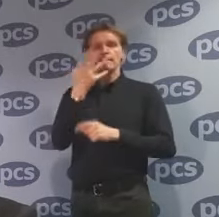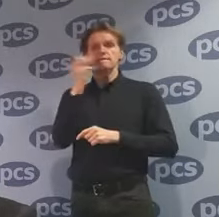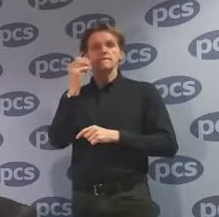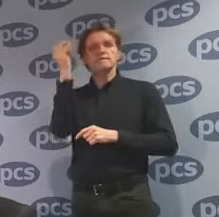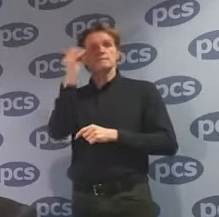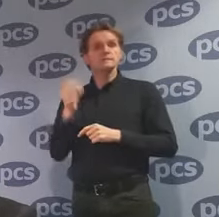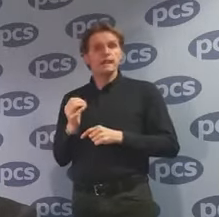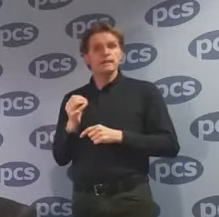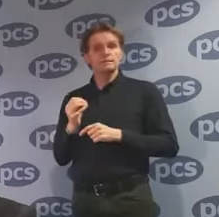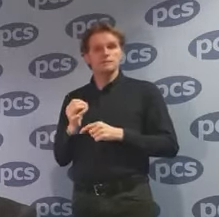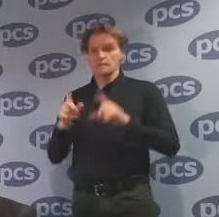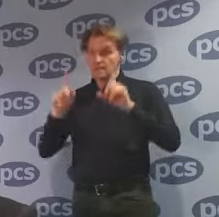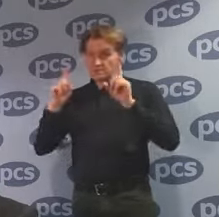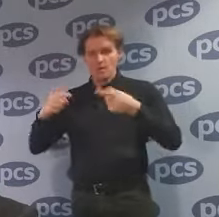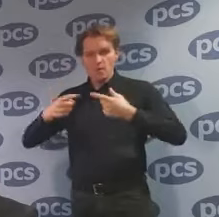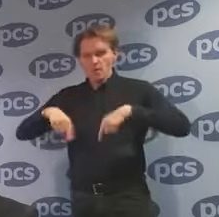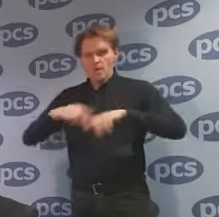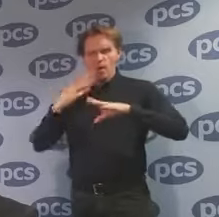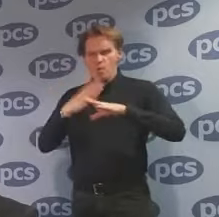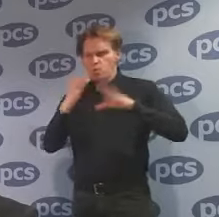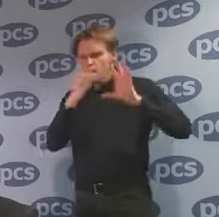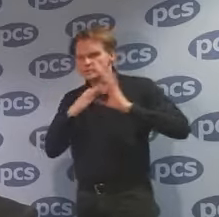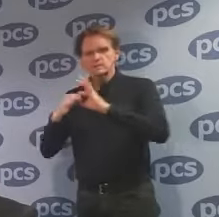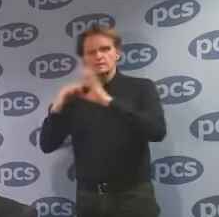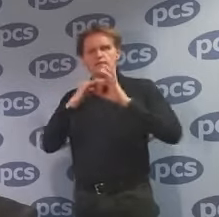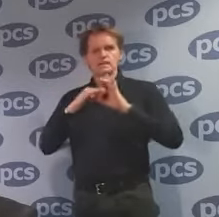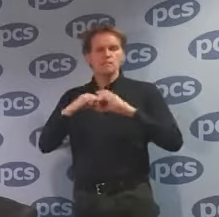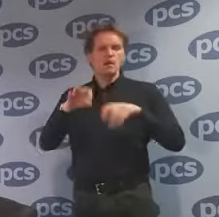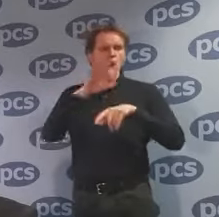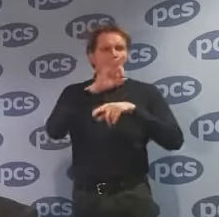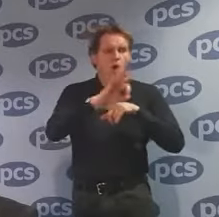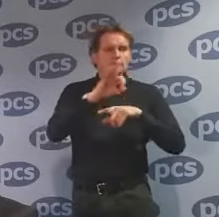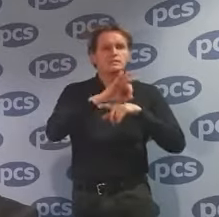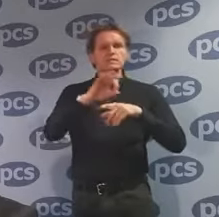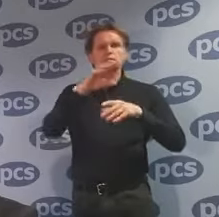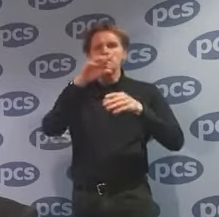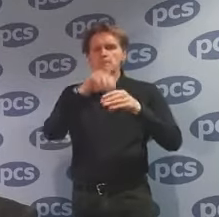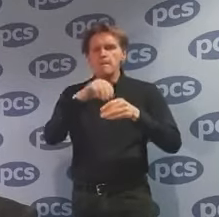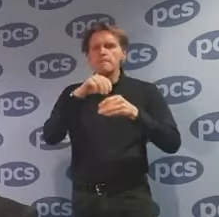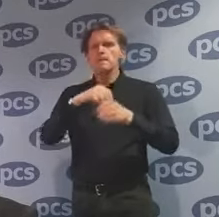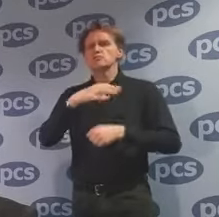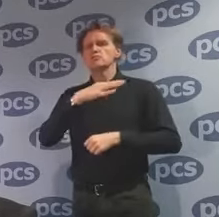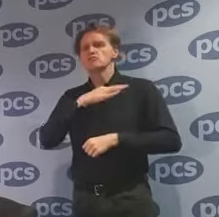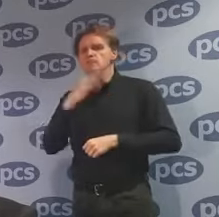together as a team from every office members, reps, GECs the national union